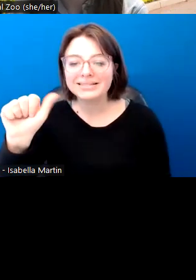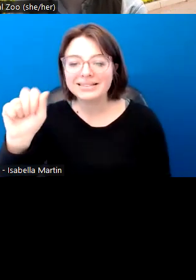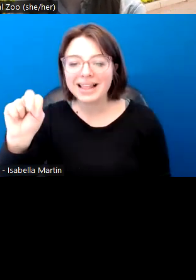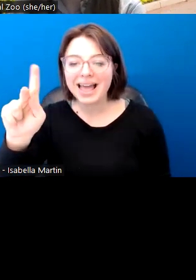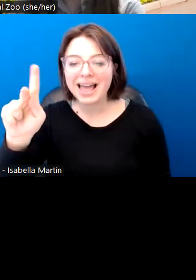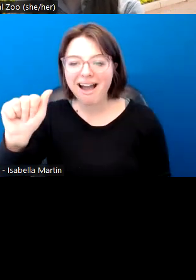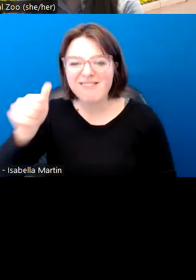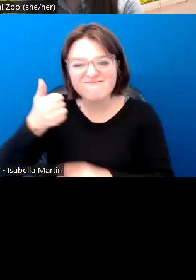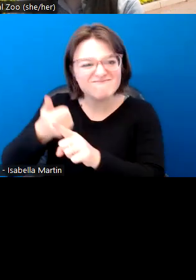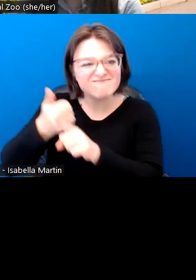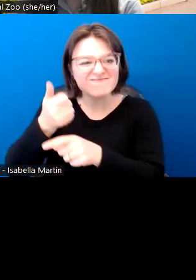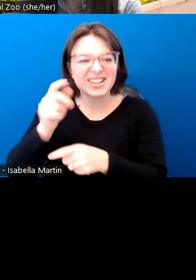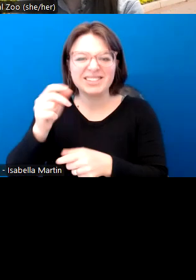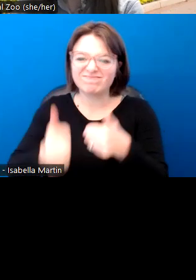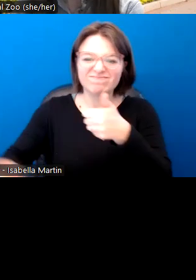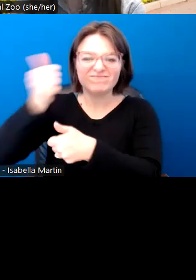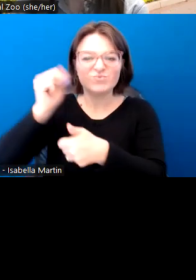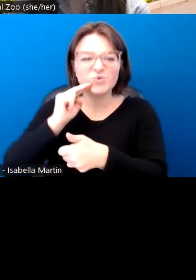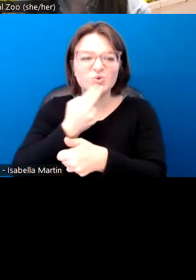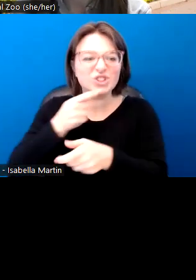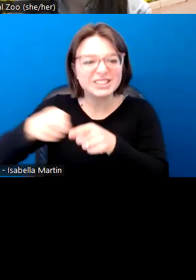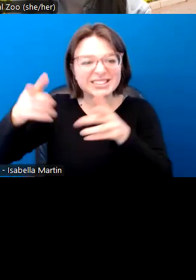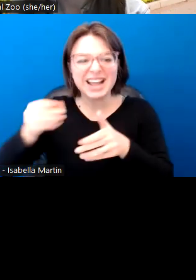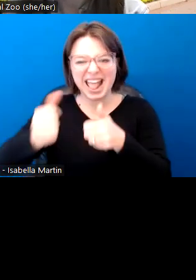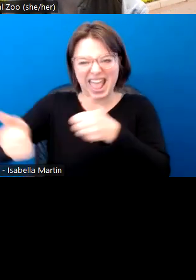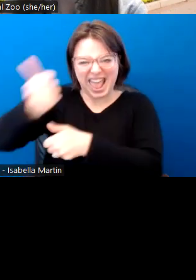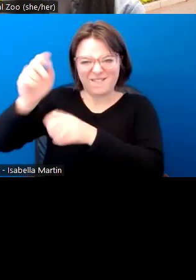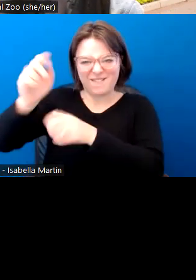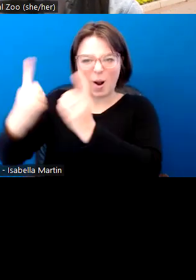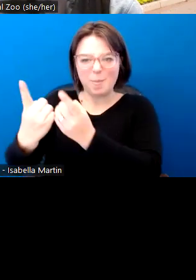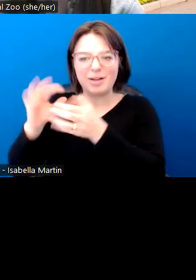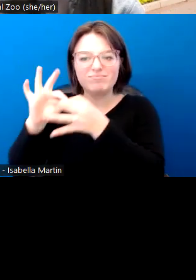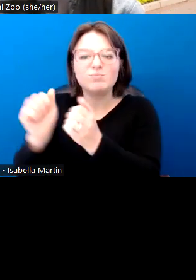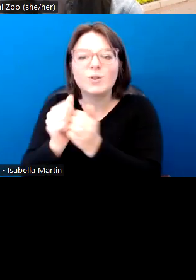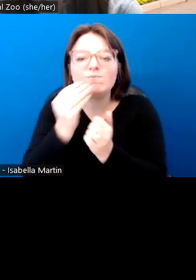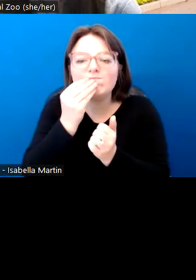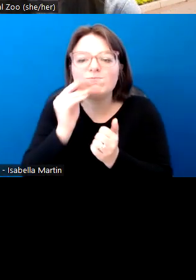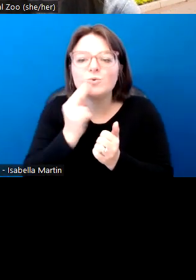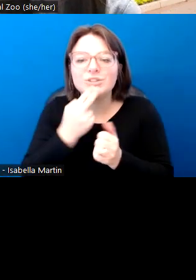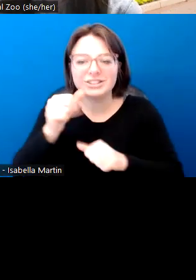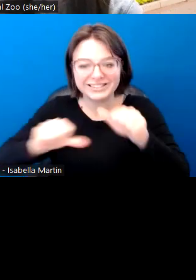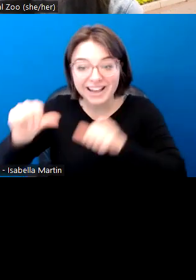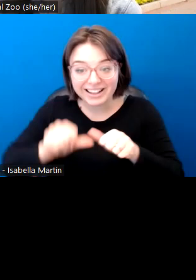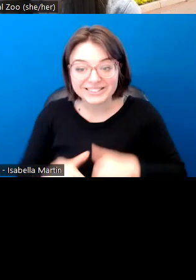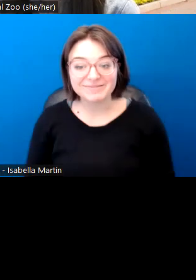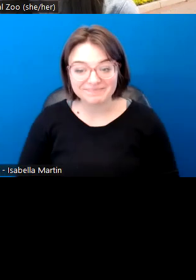and Conservation Biology Institute. So you may see some responses from him in the chat as well. We did